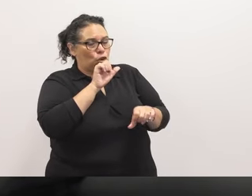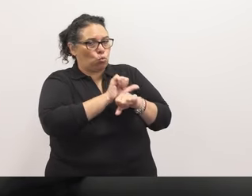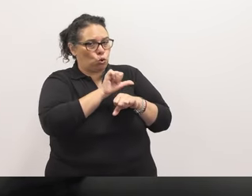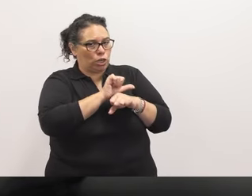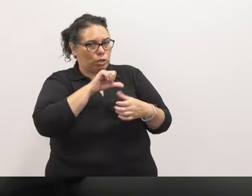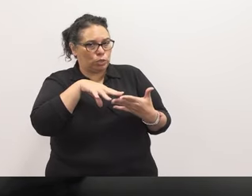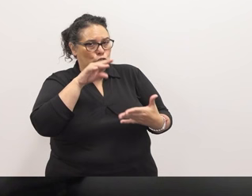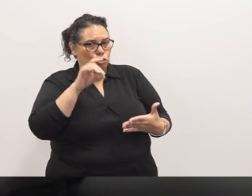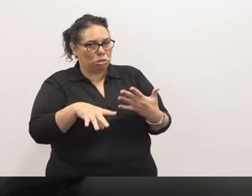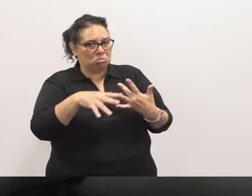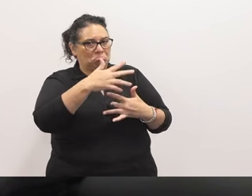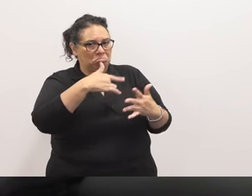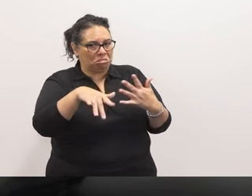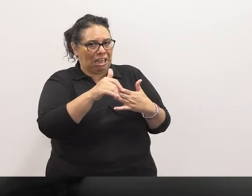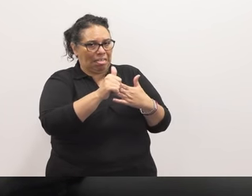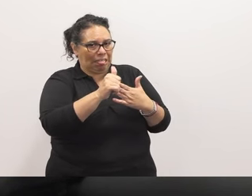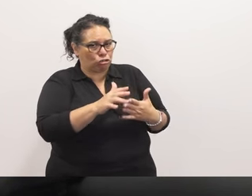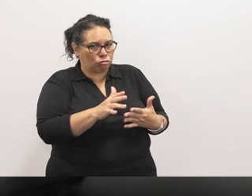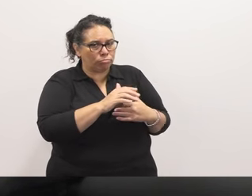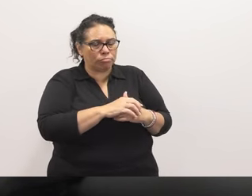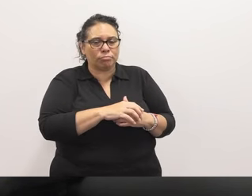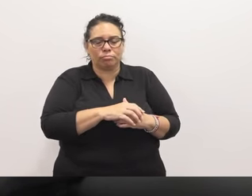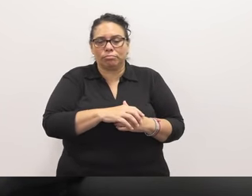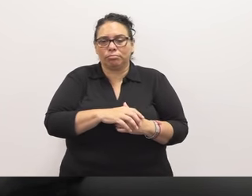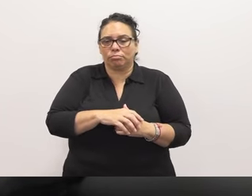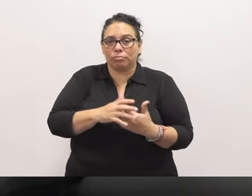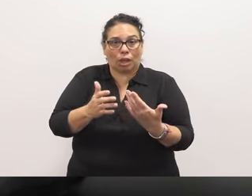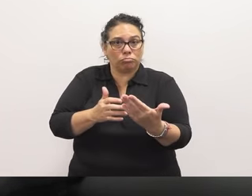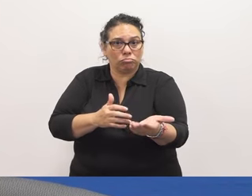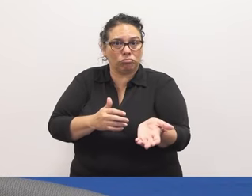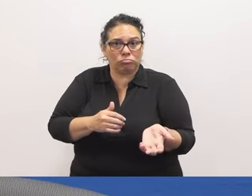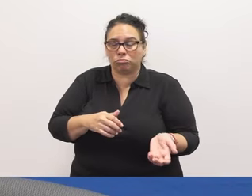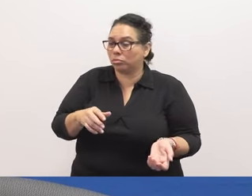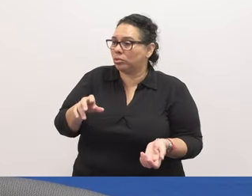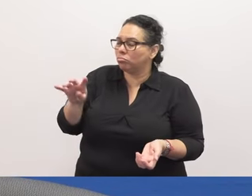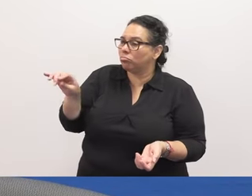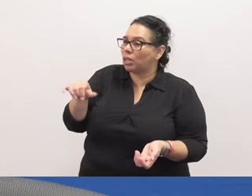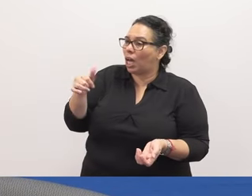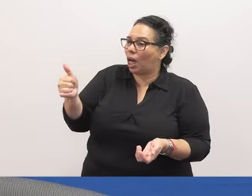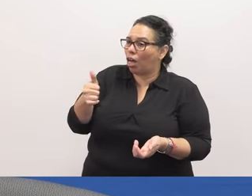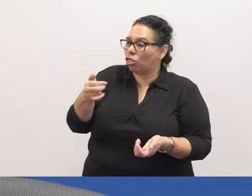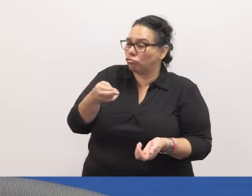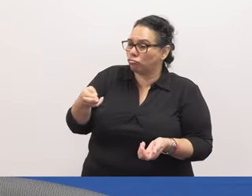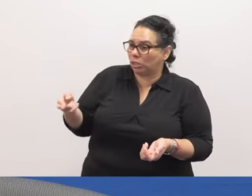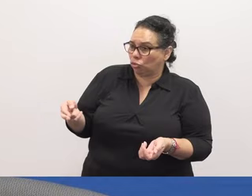Yeah. [Doug Otto] Okay. Dr. oh, go ahead. Yeah, are there additional resources that,